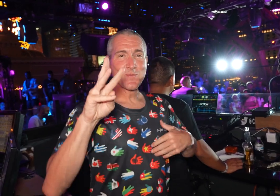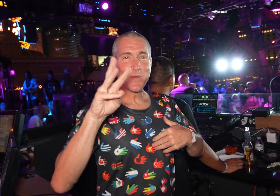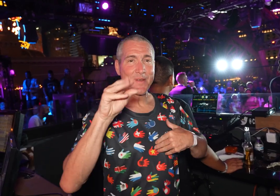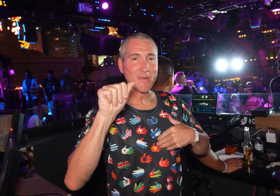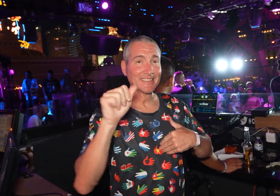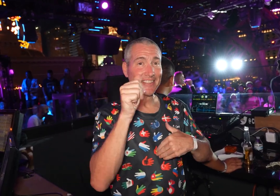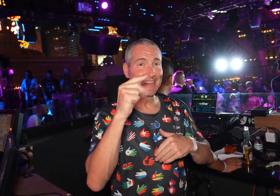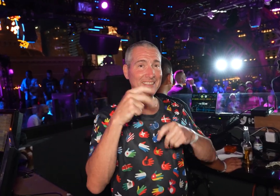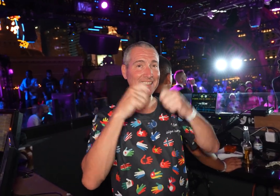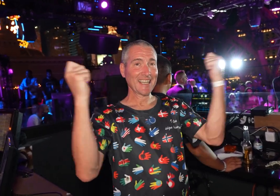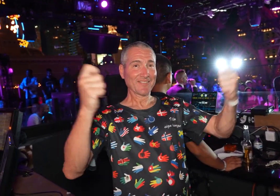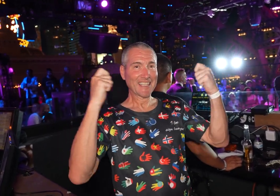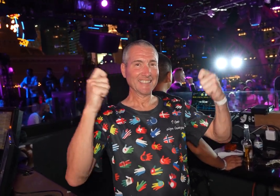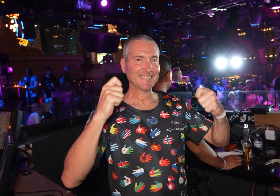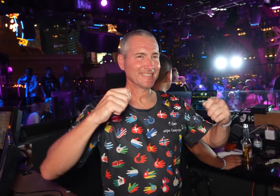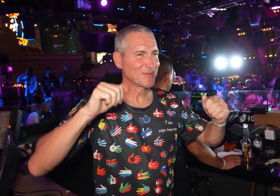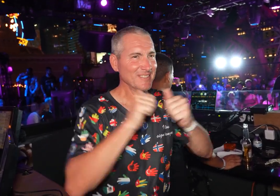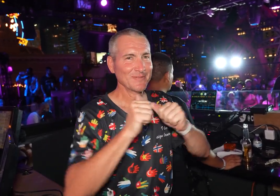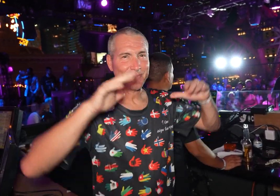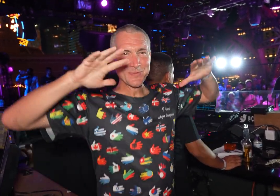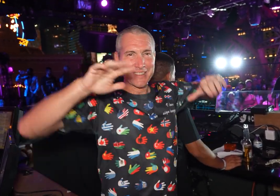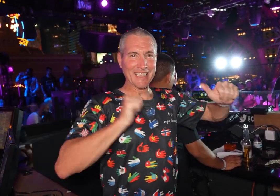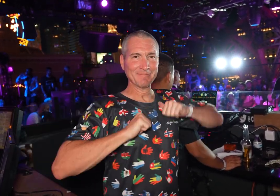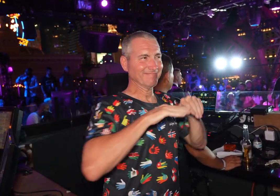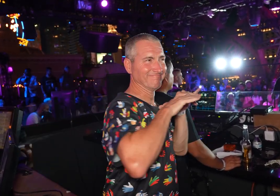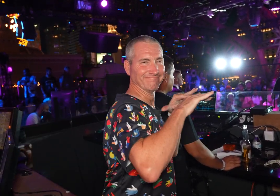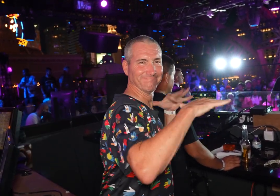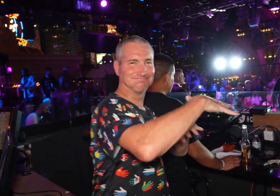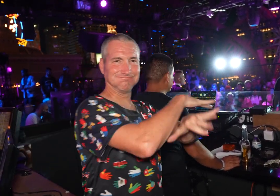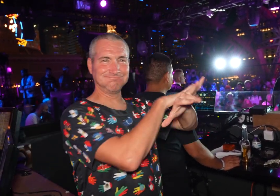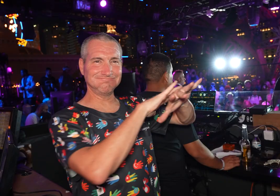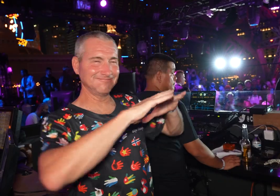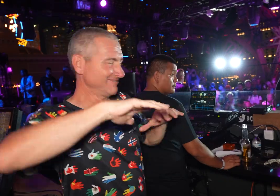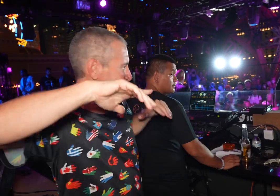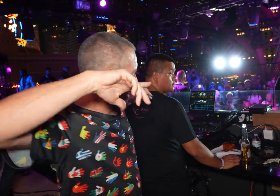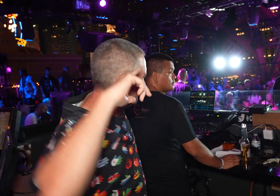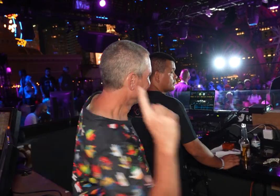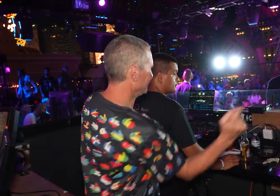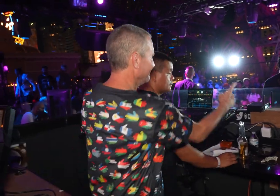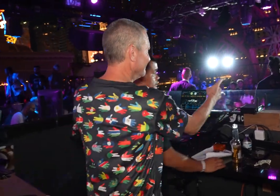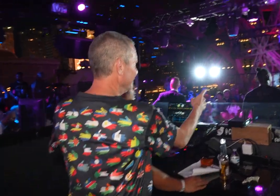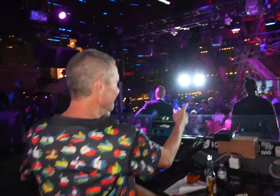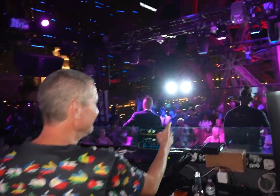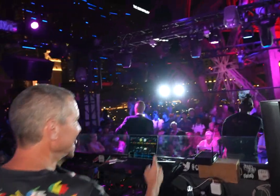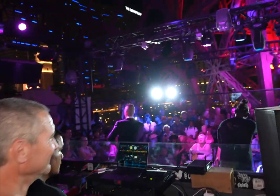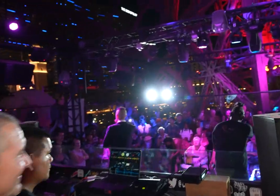Wawa's 10th anniversary with an incredible performance. Let's check it out!